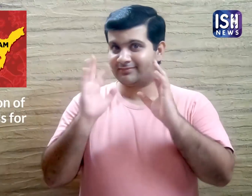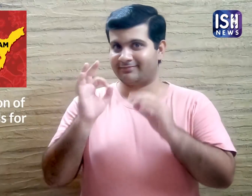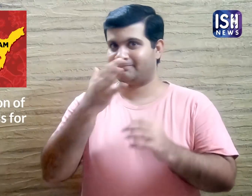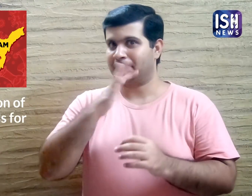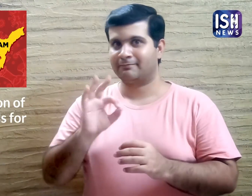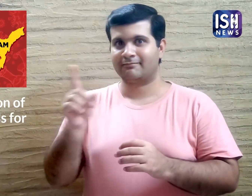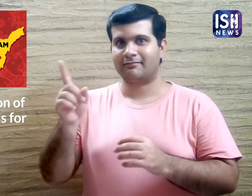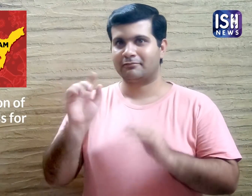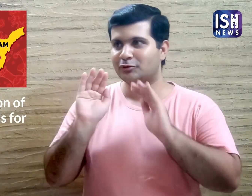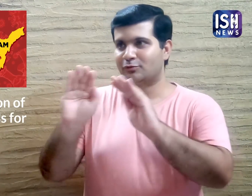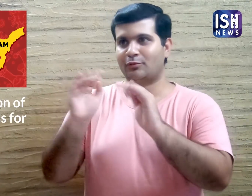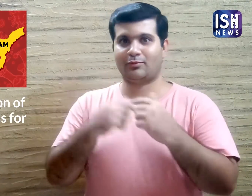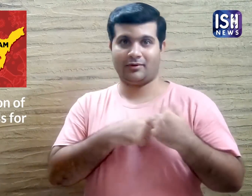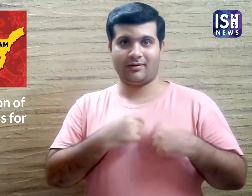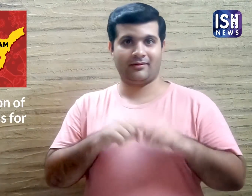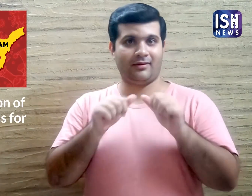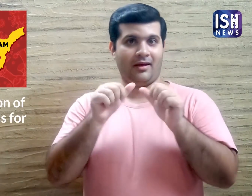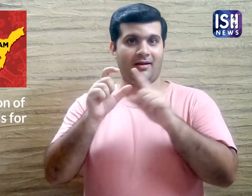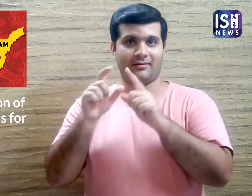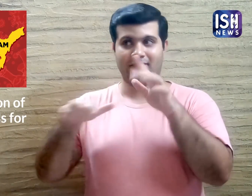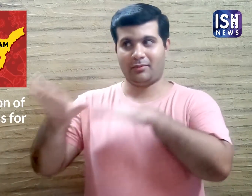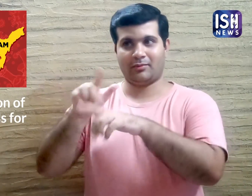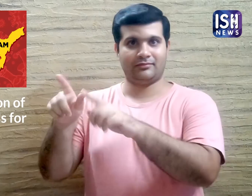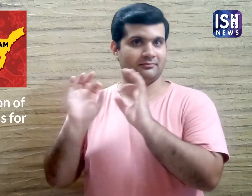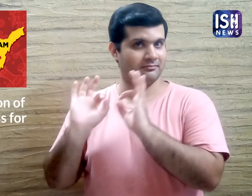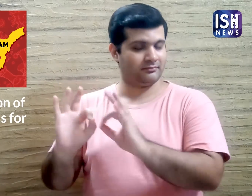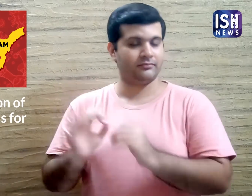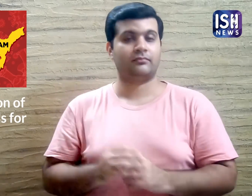The AAD have a very generous heart!